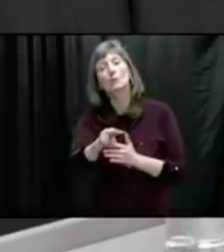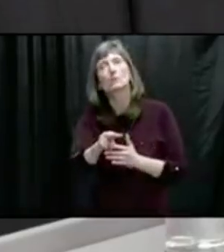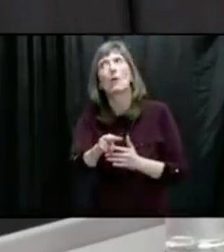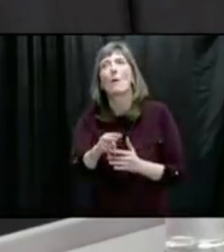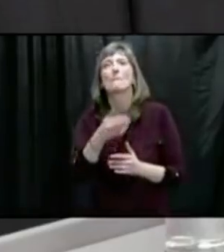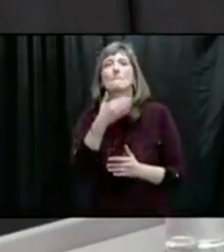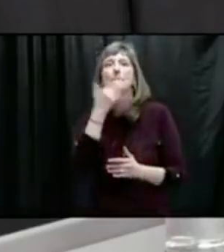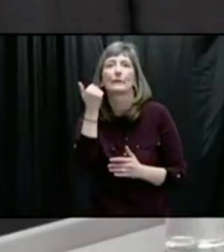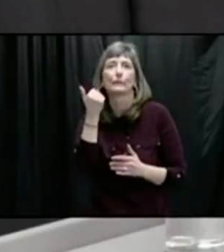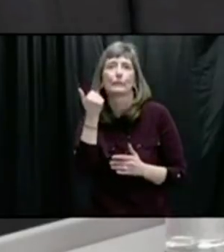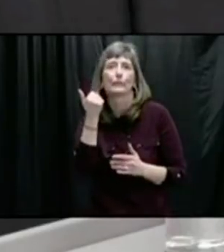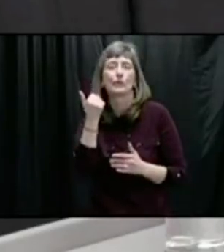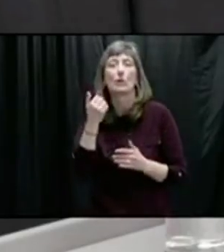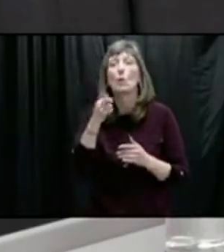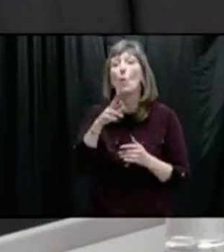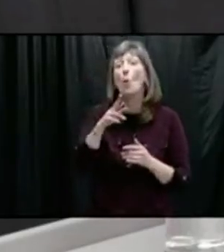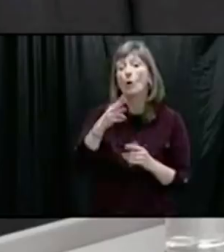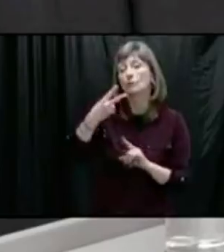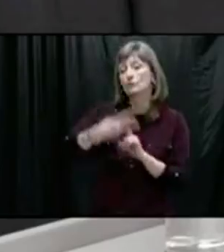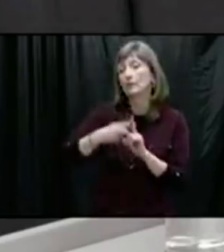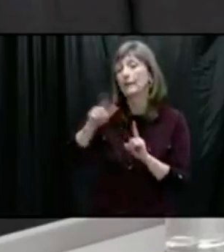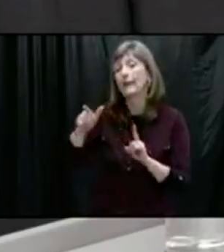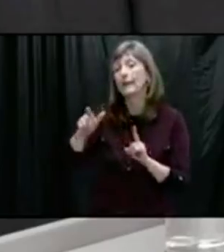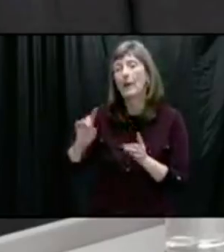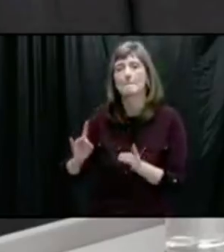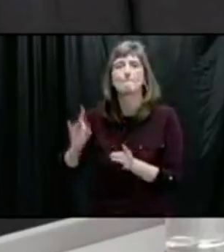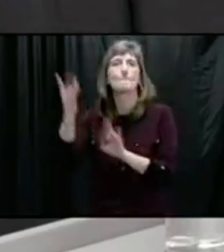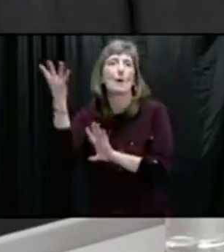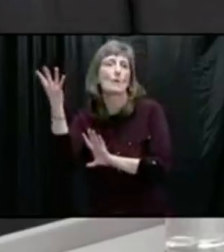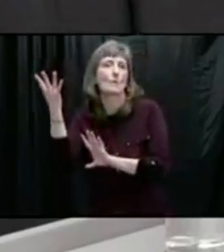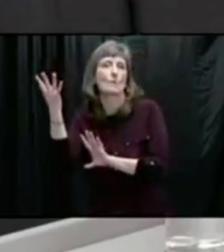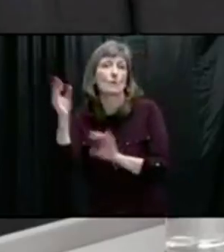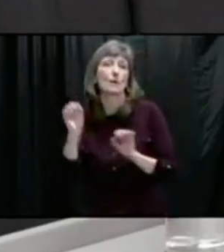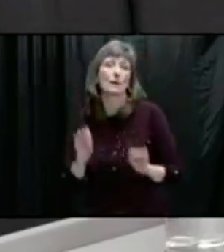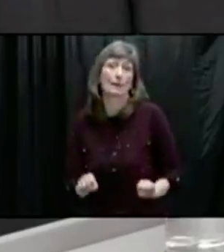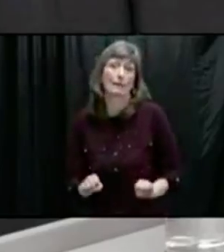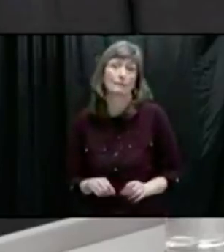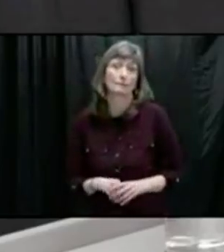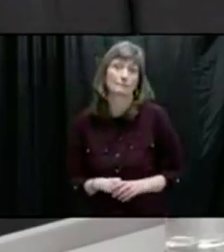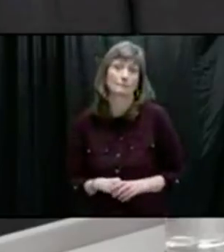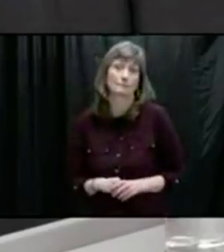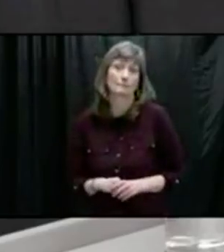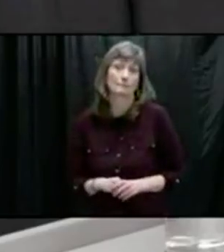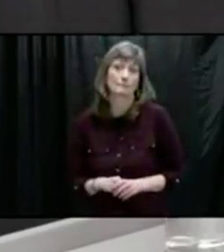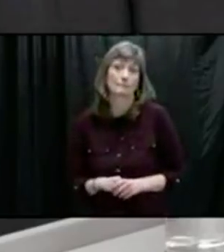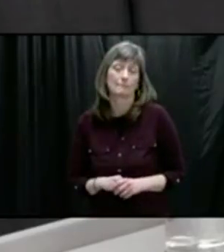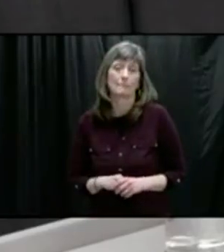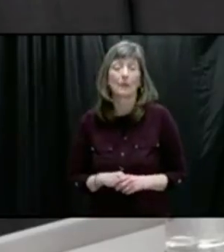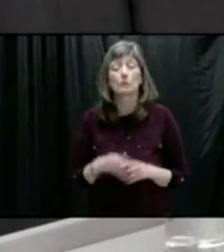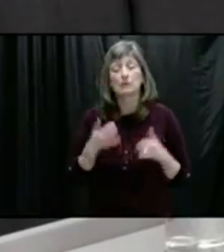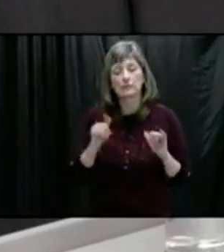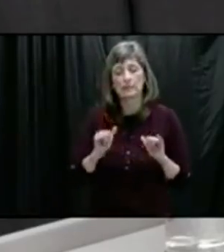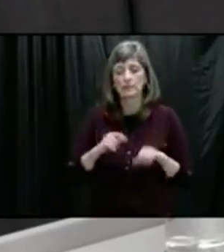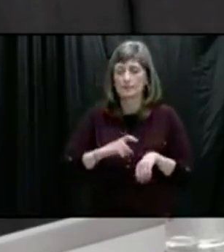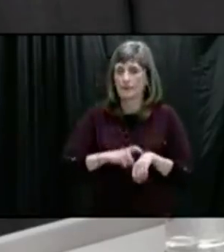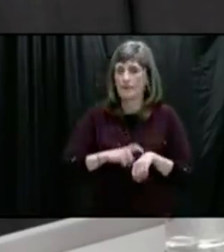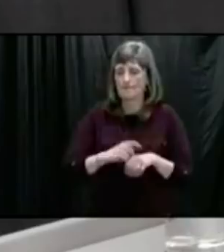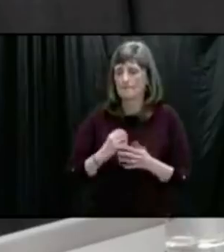TWO WEEKS FROM NOW IT WILL BE A DIFFERENT PICTURE AND TWO MONTHS FROM NOW CATASTROPHIC. WE STILL HAVE THE OPPORTUNITY TO